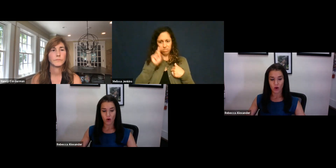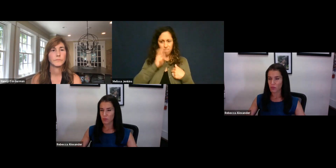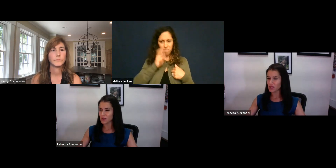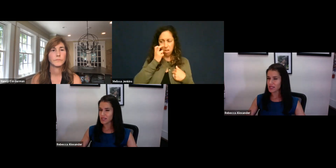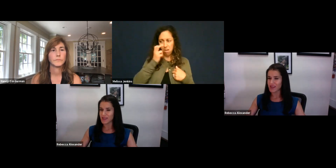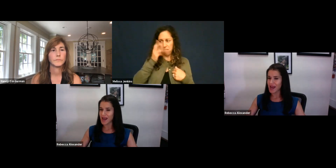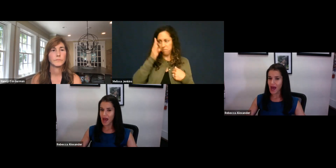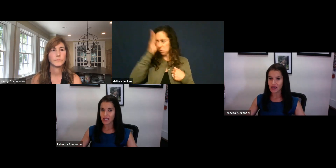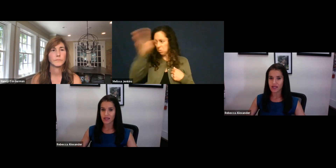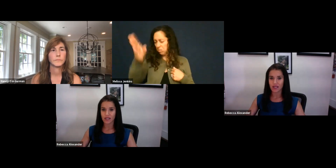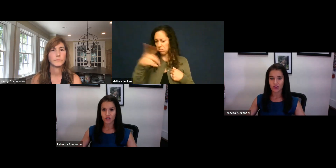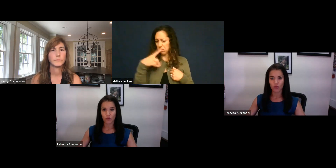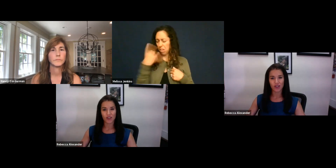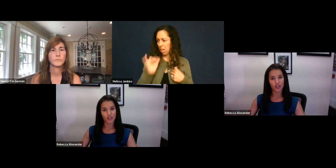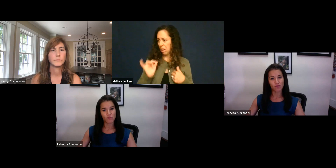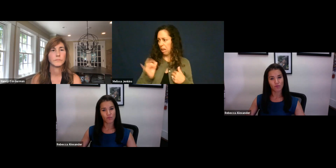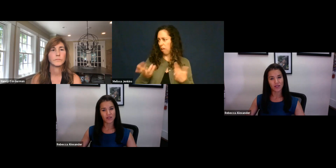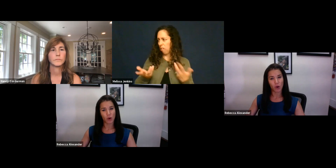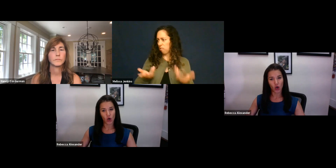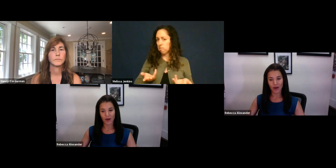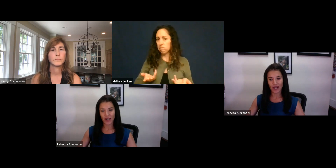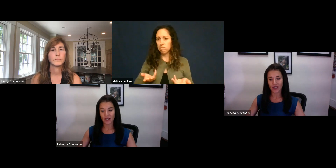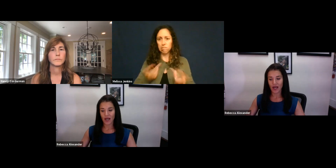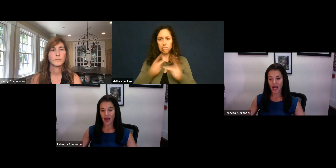I don't believe that anything so much is permanent